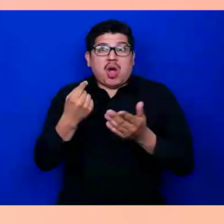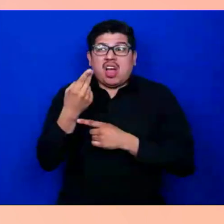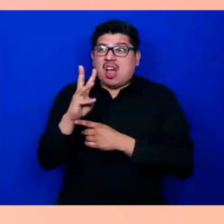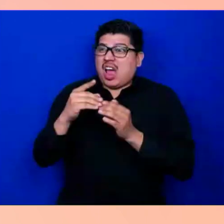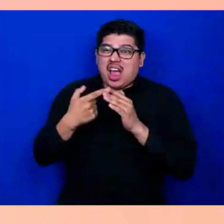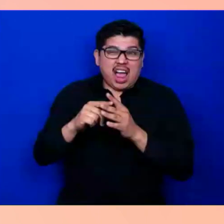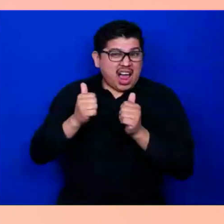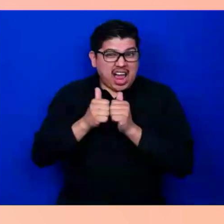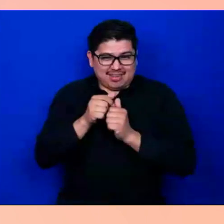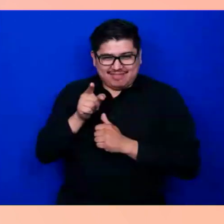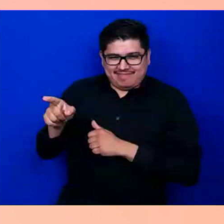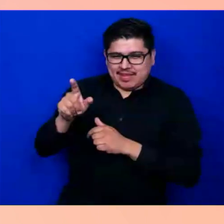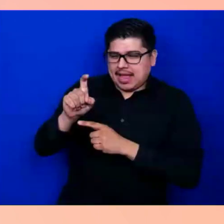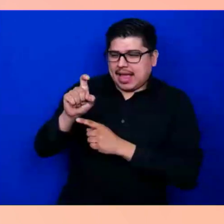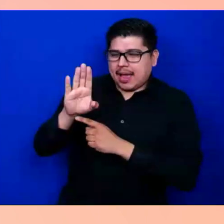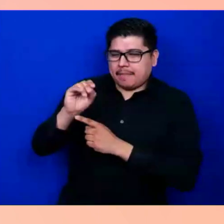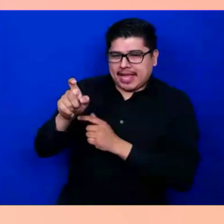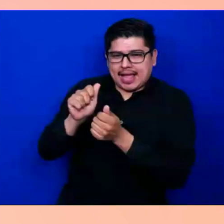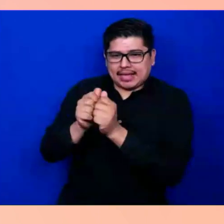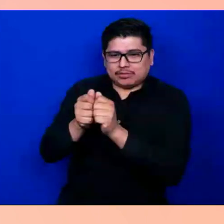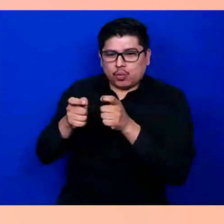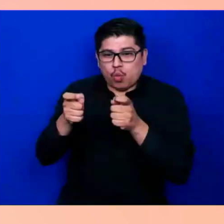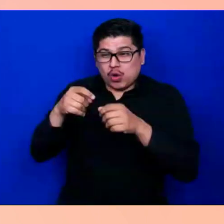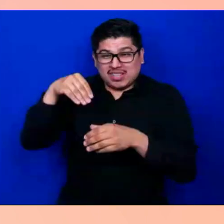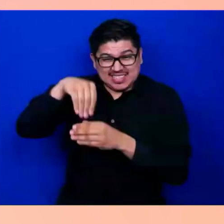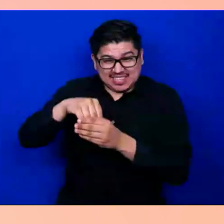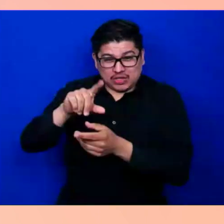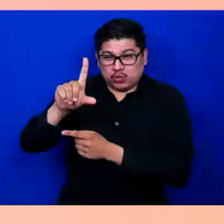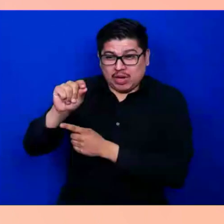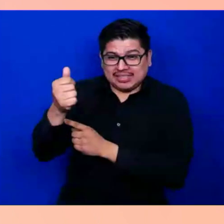Today, we are proud to welcome